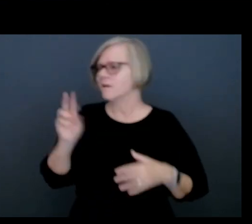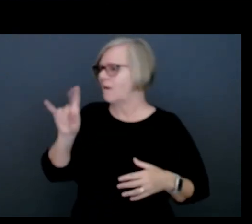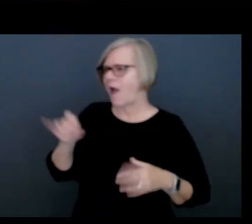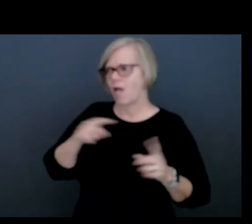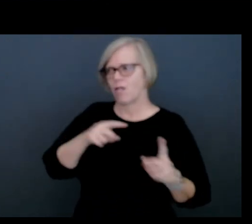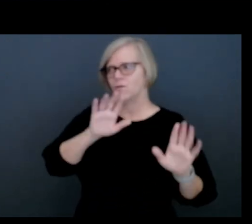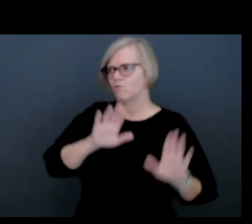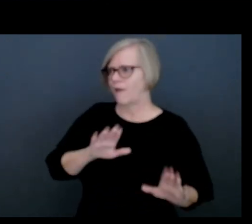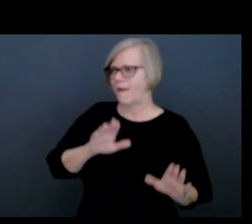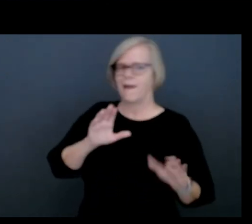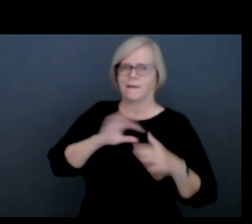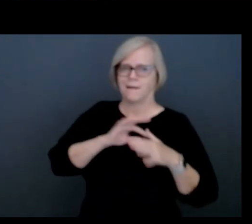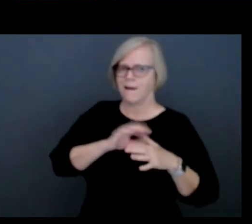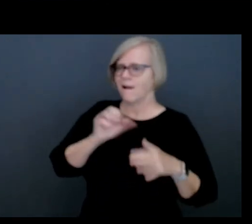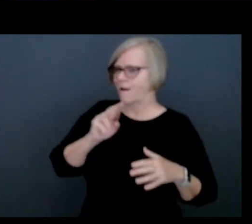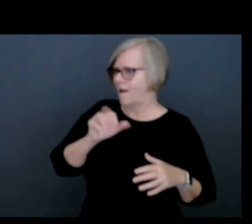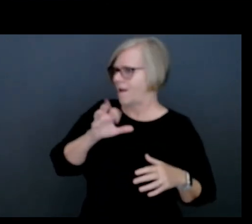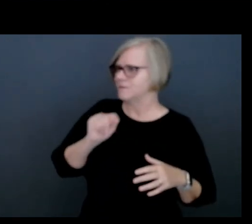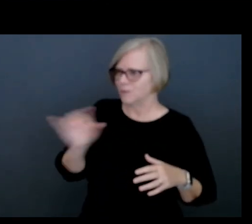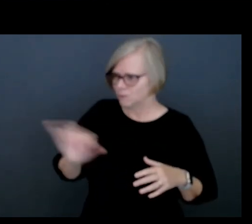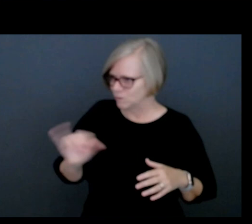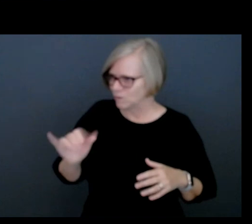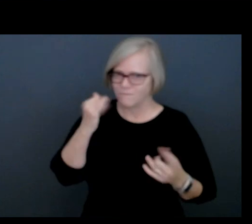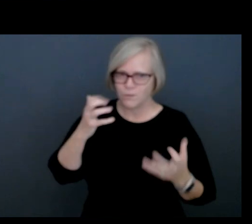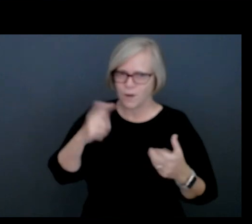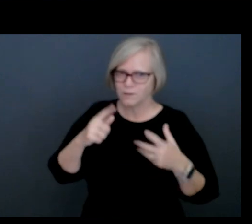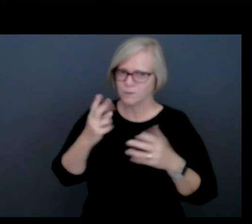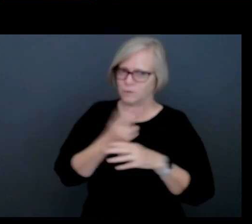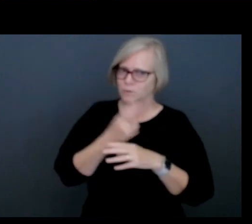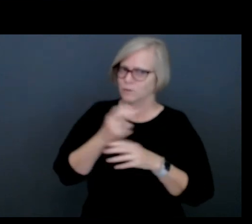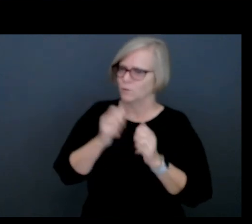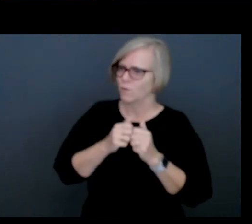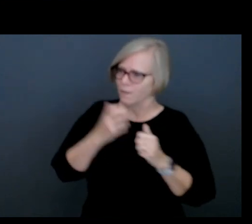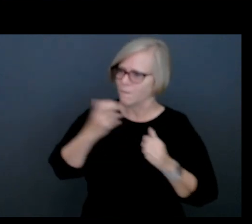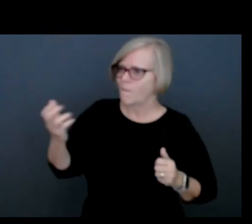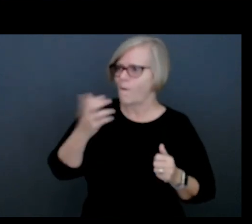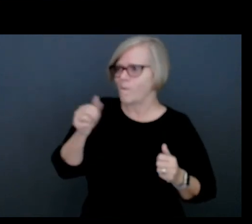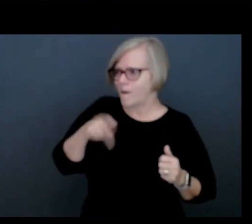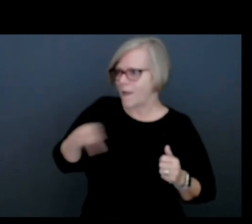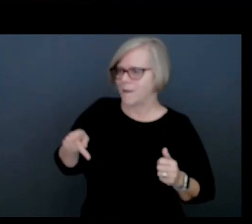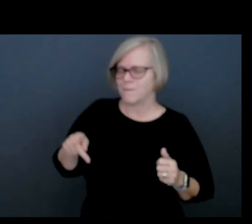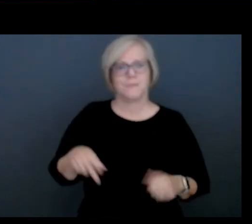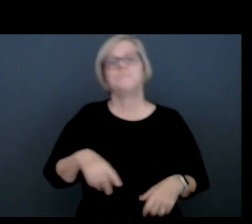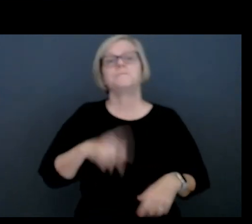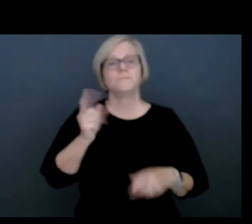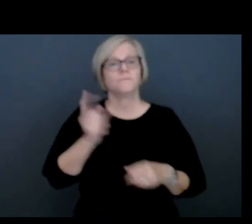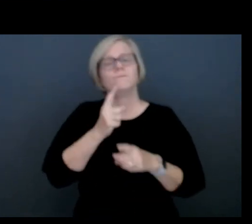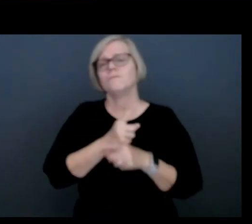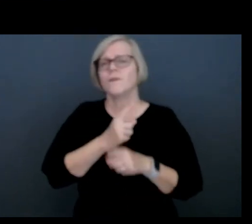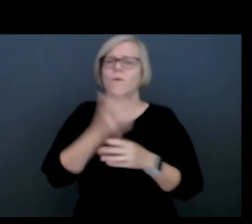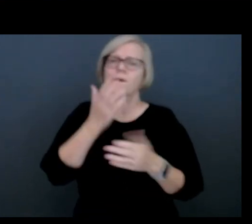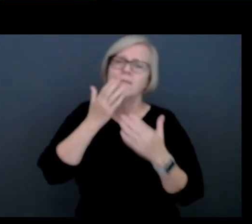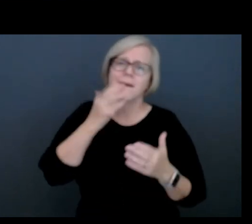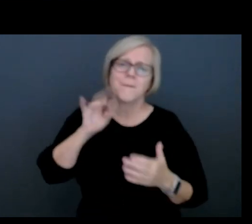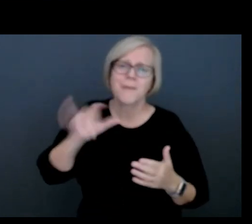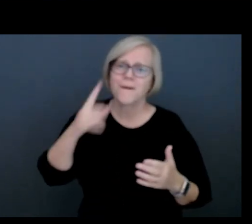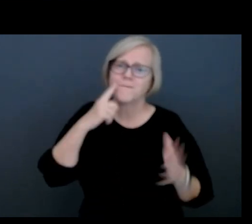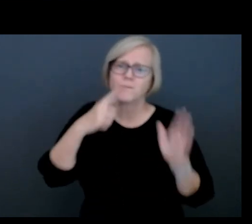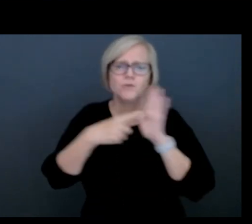from the content of your mobile applications. Absolutely. So thank you so much, Michael, for showing us all about AppSync